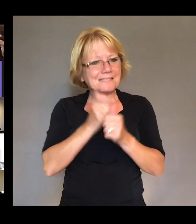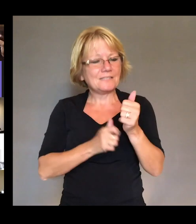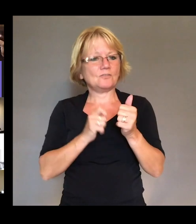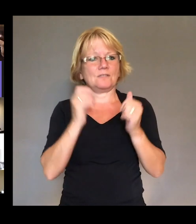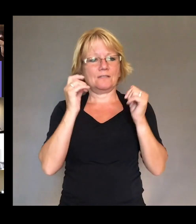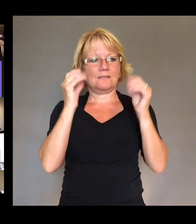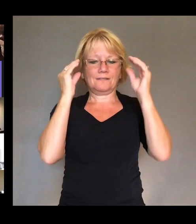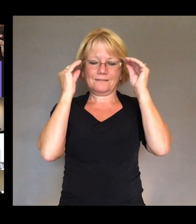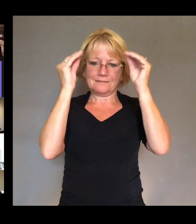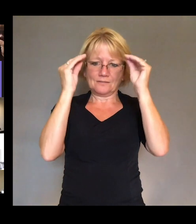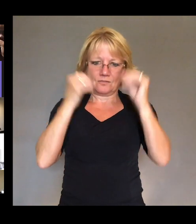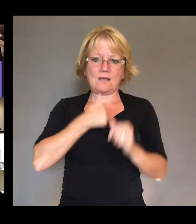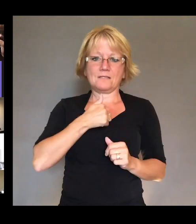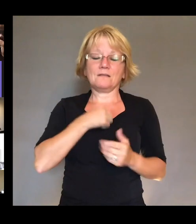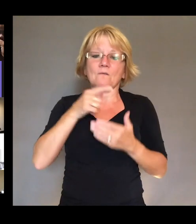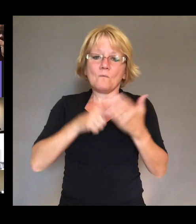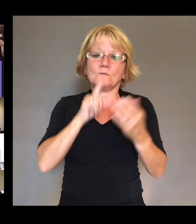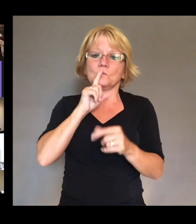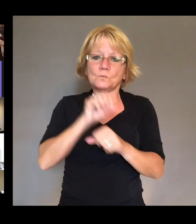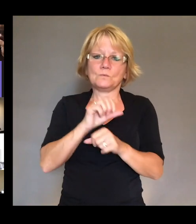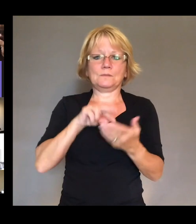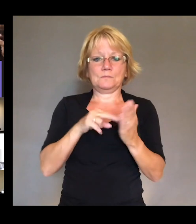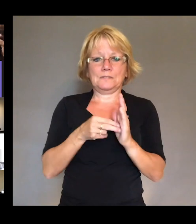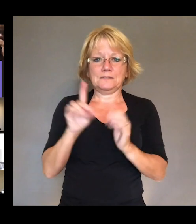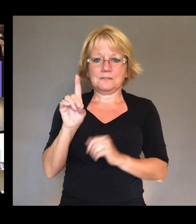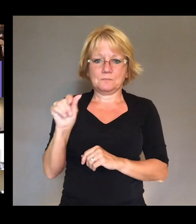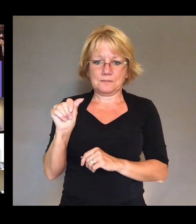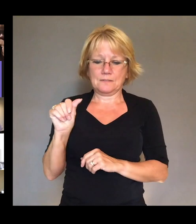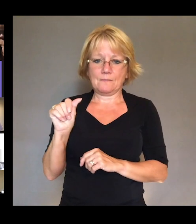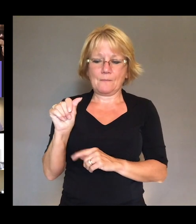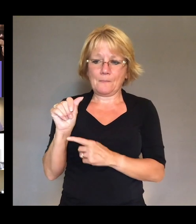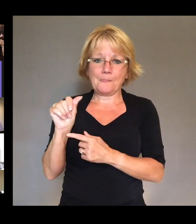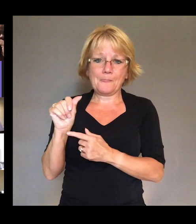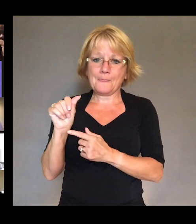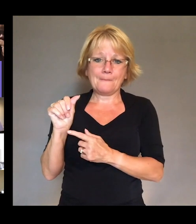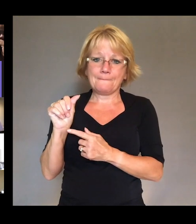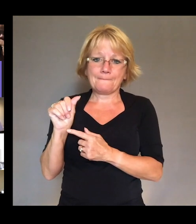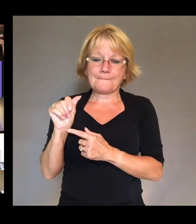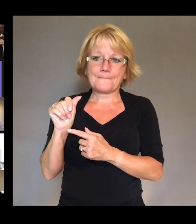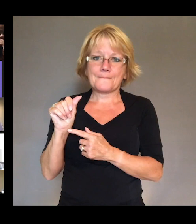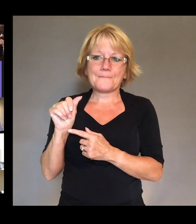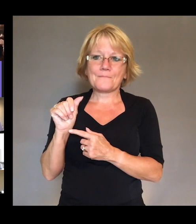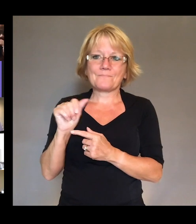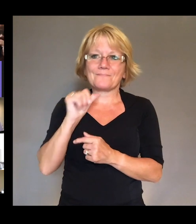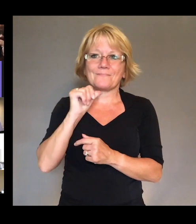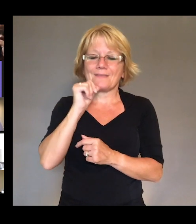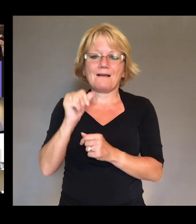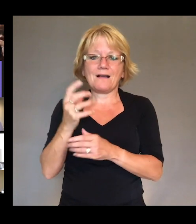We need to all educate ourselves on what disability truly is because disability is not